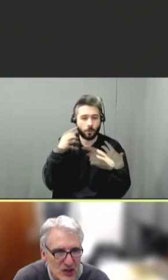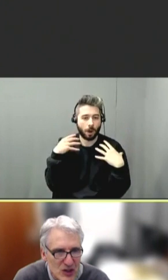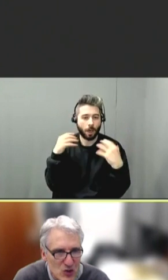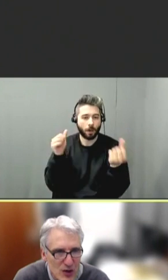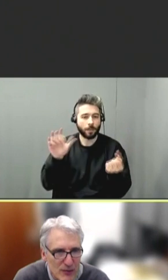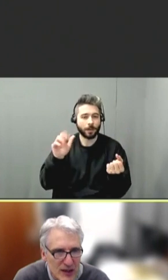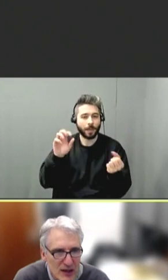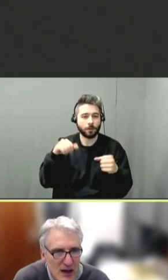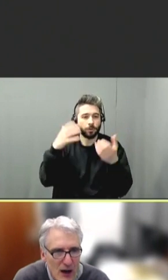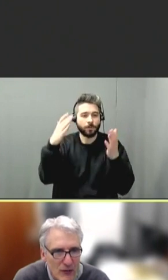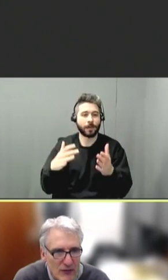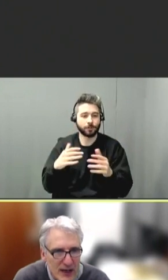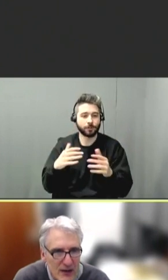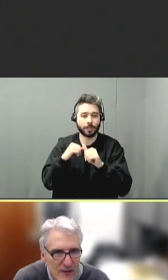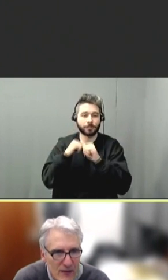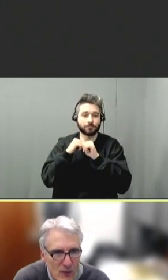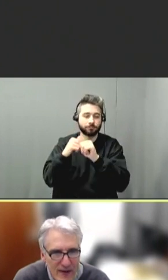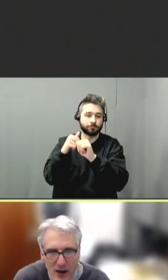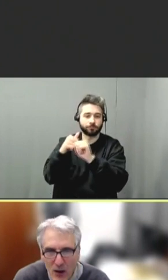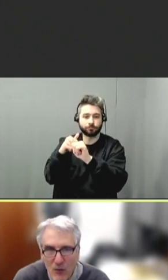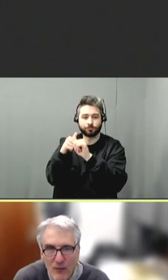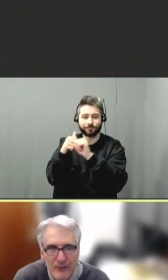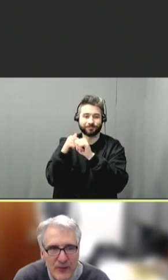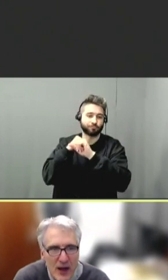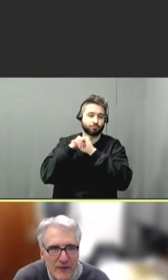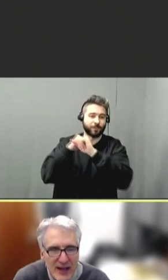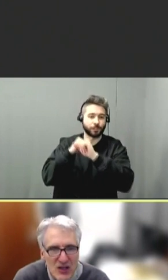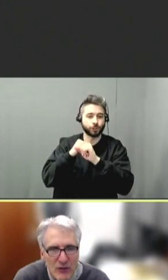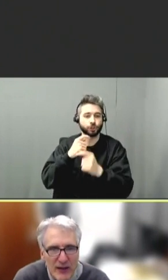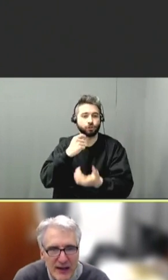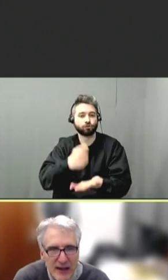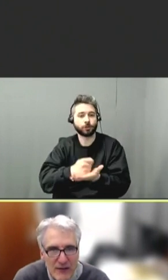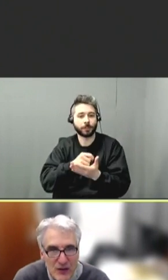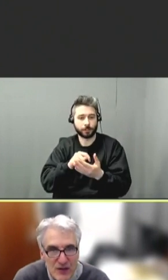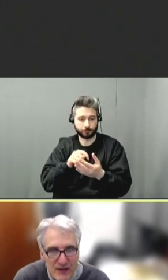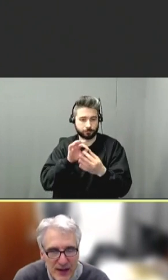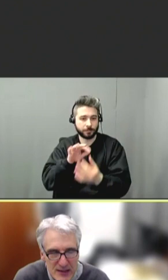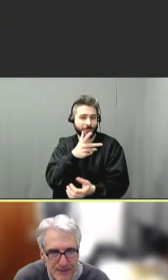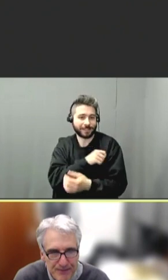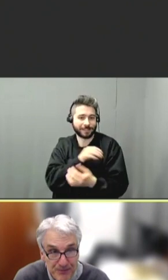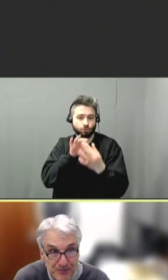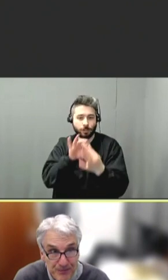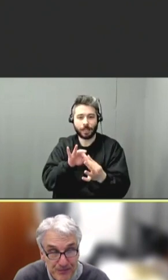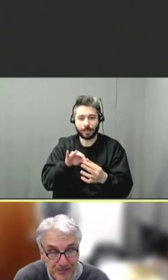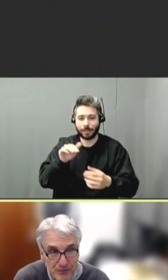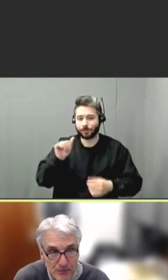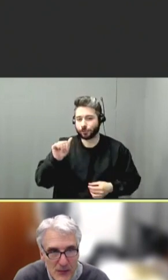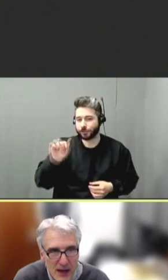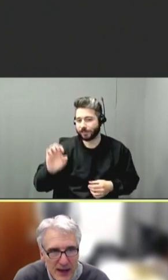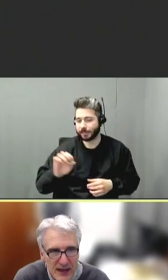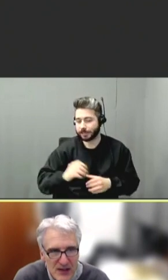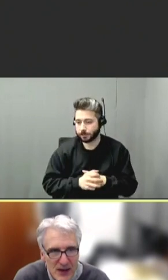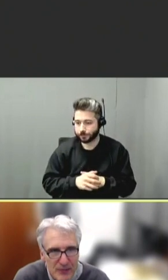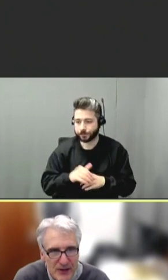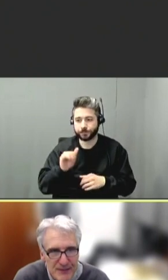prevention and treatment of vaccine-related adverse events. Next slide, please.